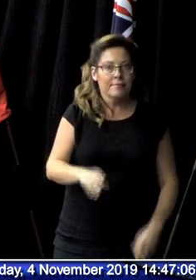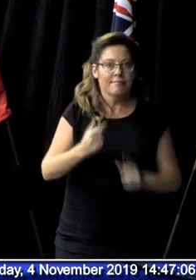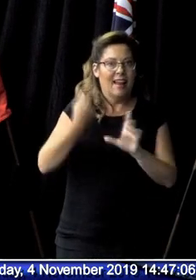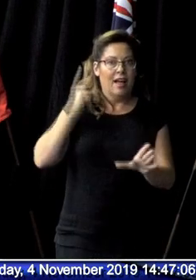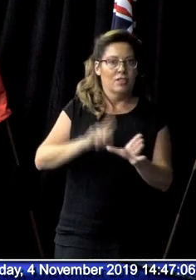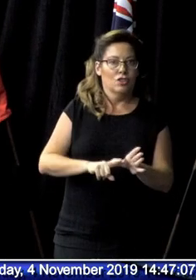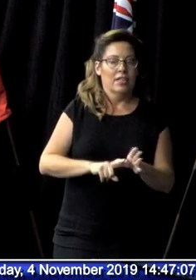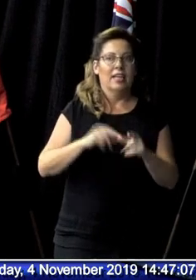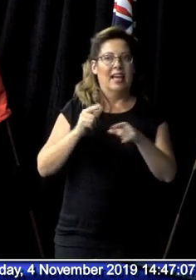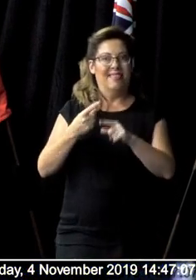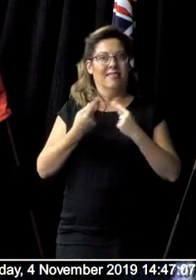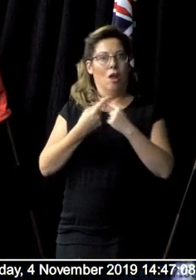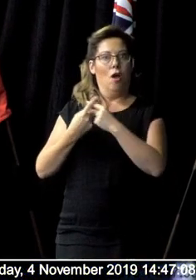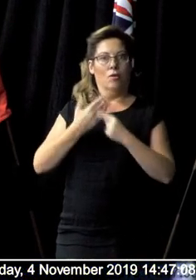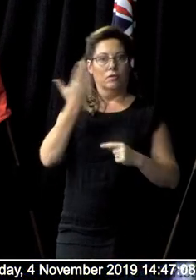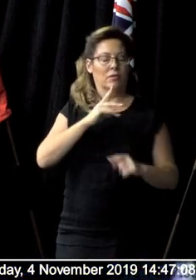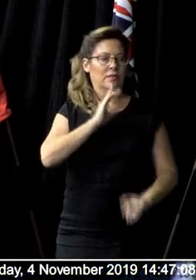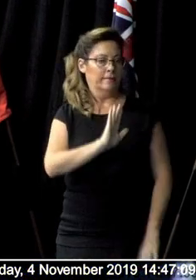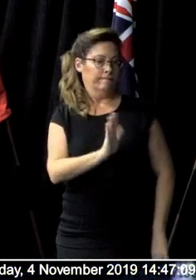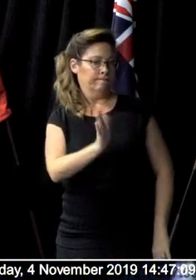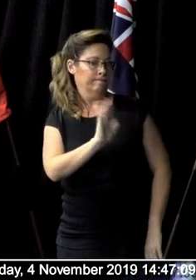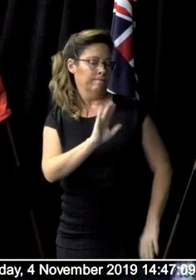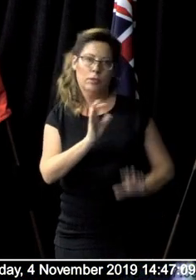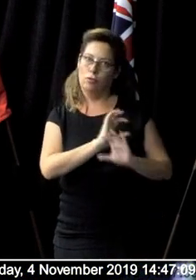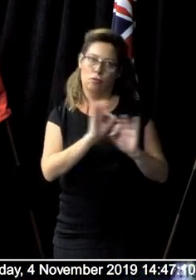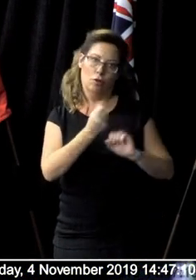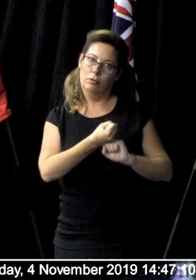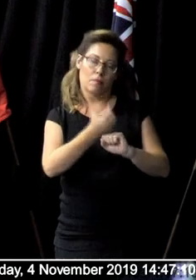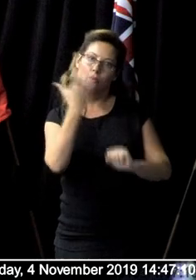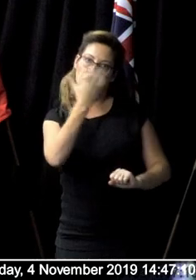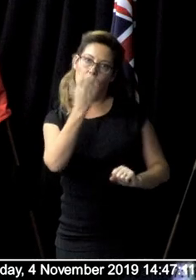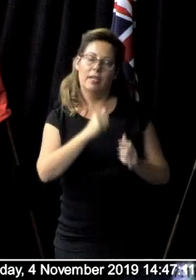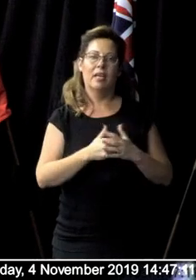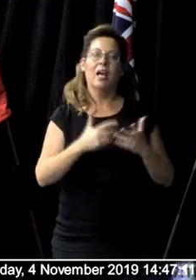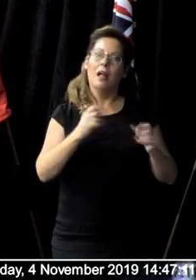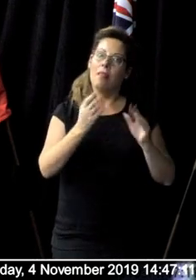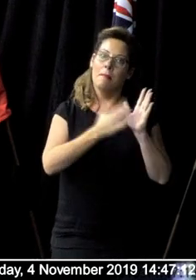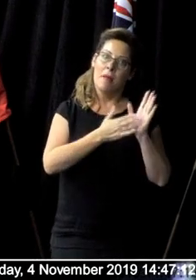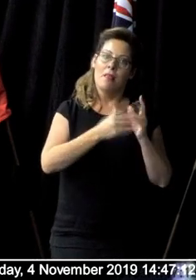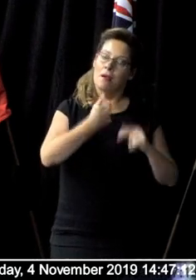available. She went back, made the argument, said, “Are you aware there’s